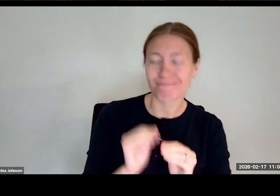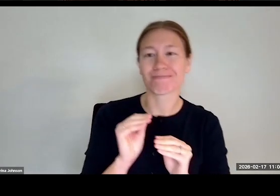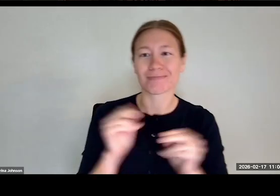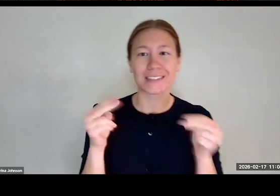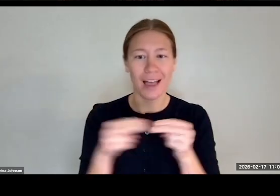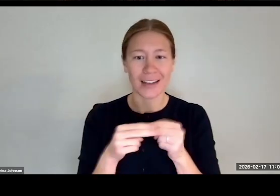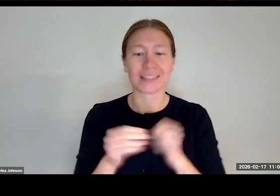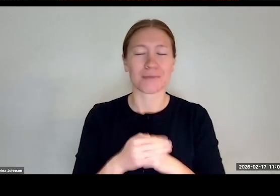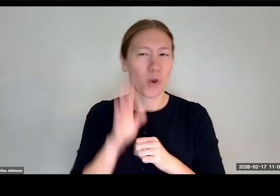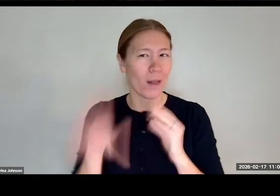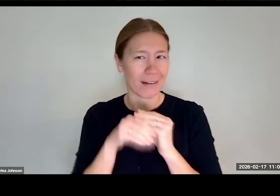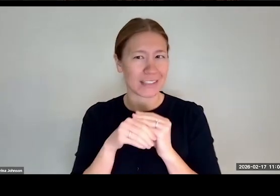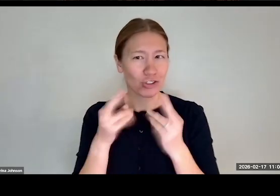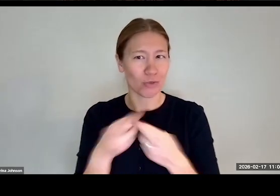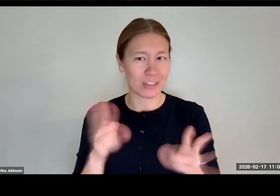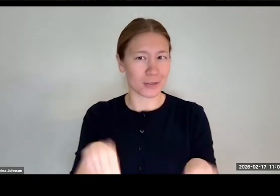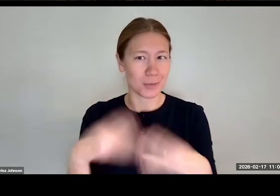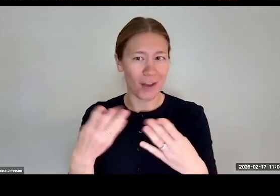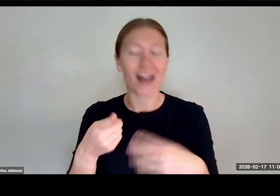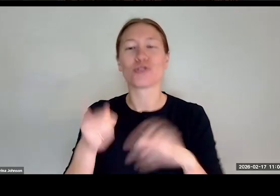and you'll have more time to peruse those on your own after the session.